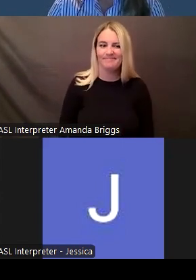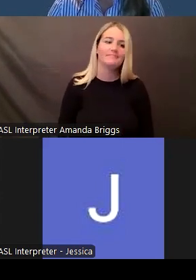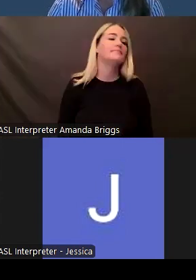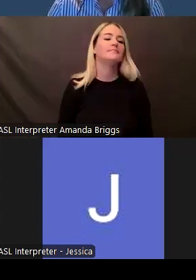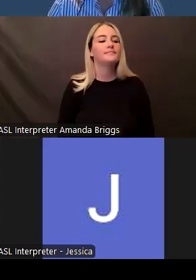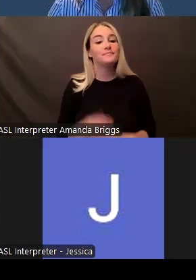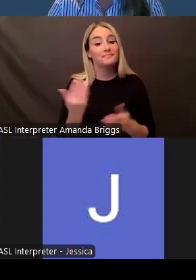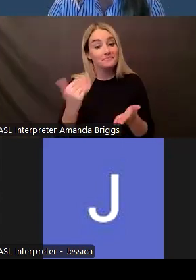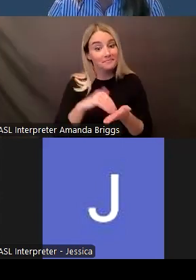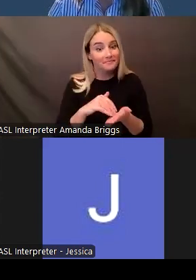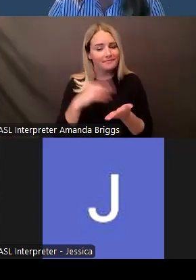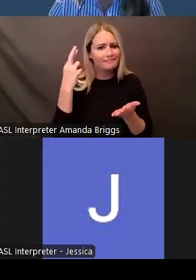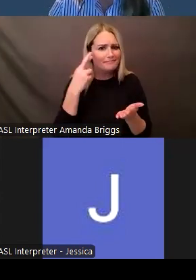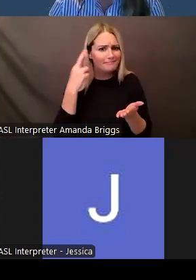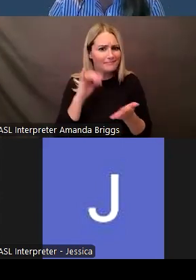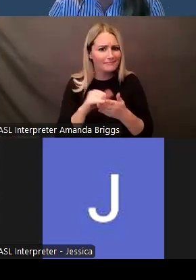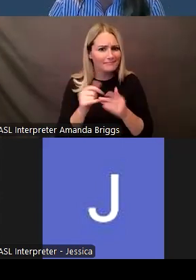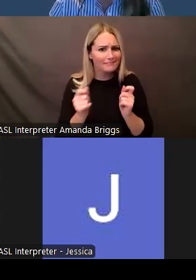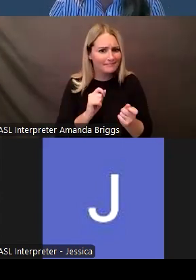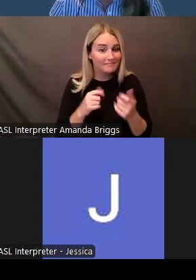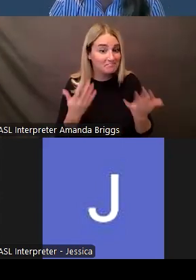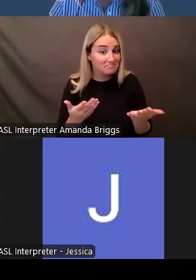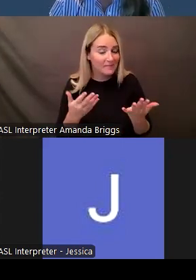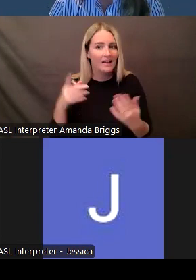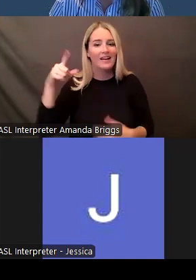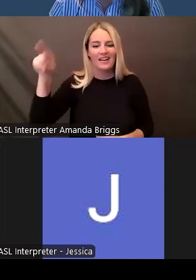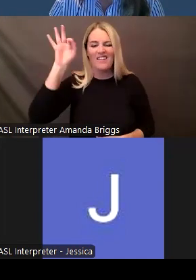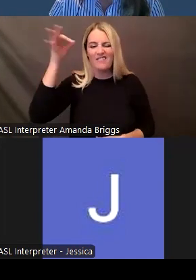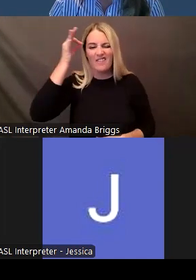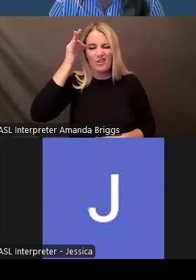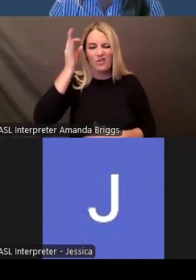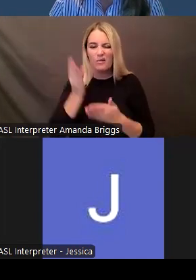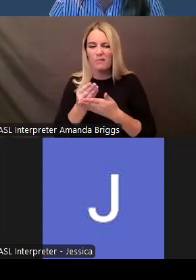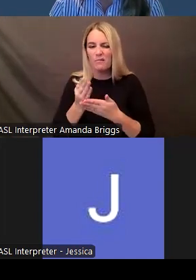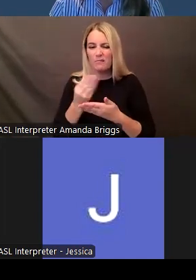Again, the reason for this change is the federal budget bill, HR 1.